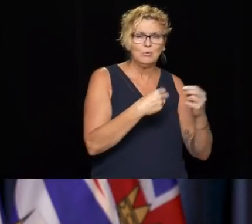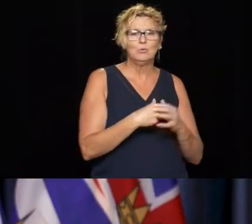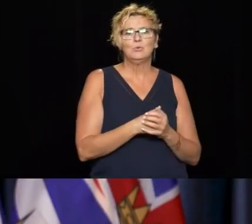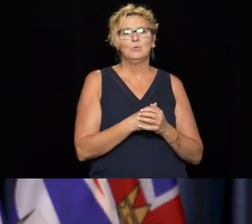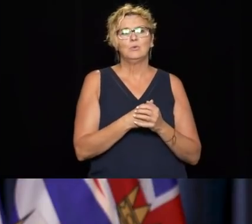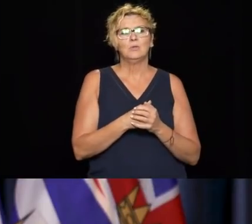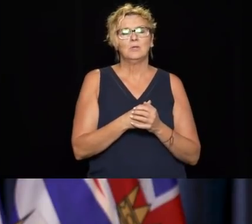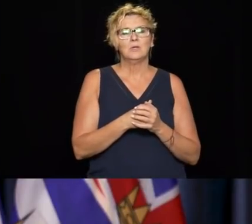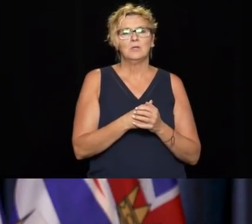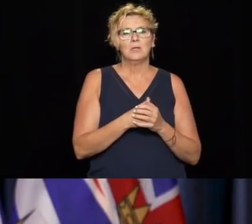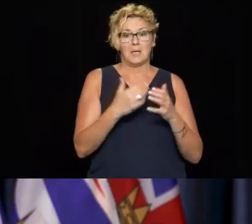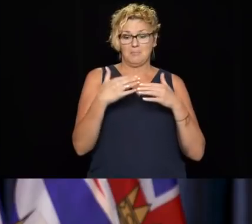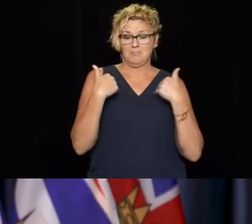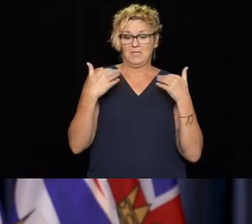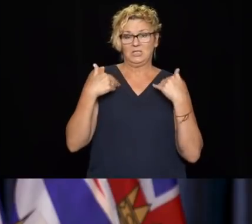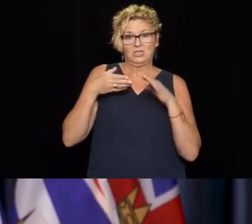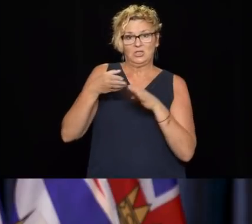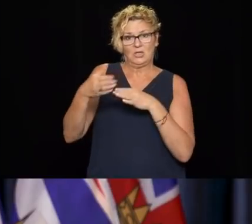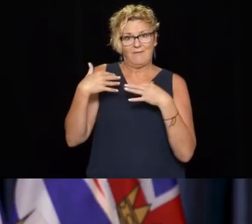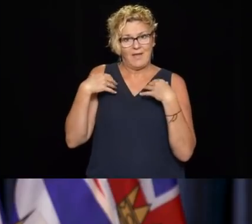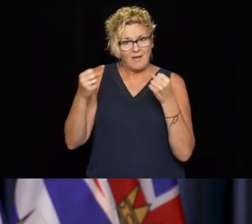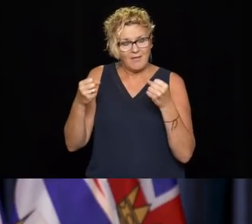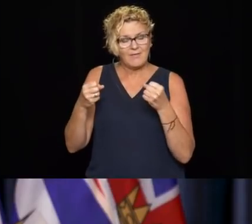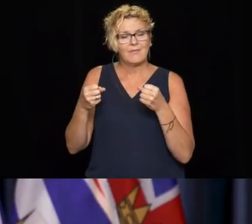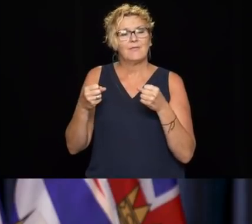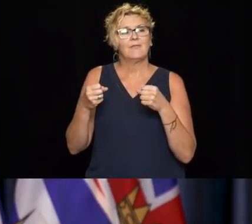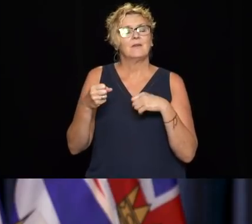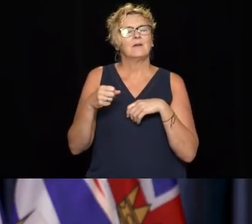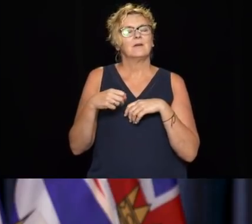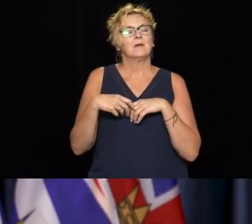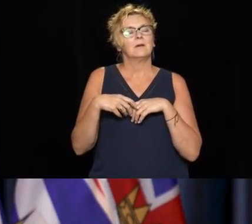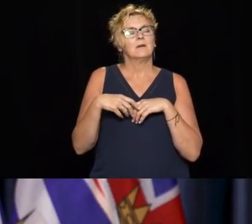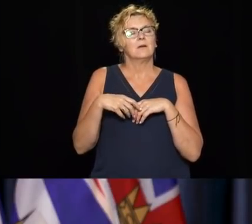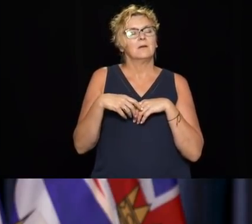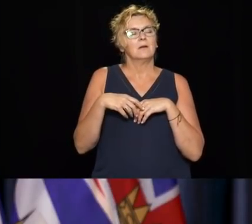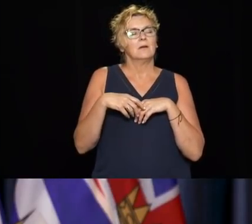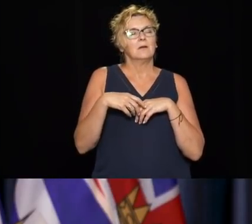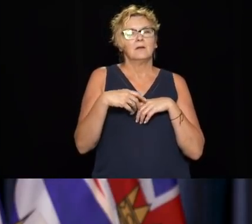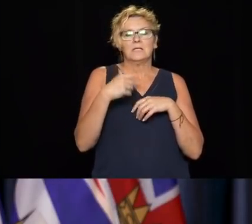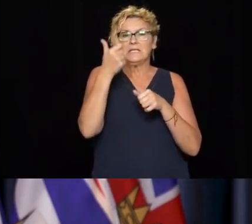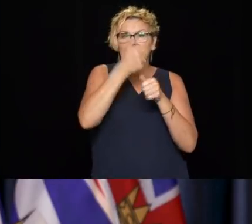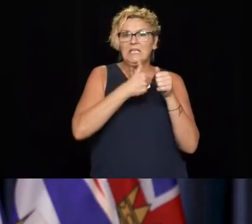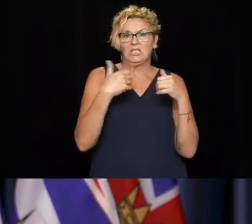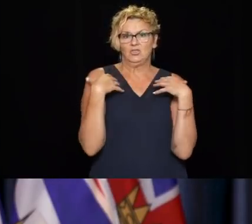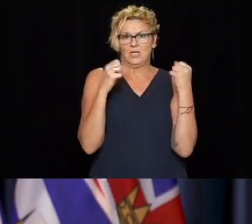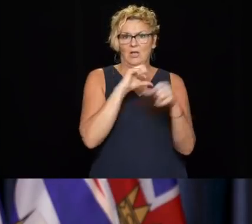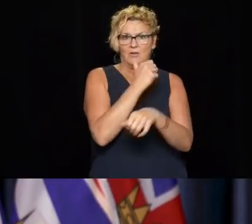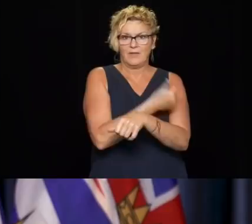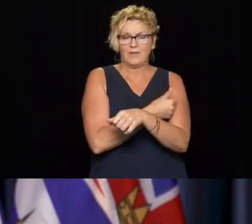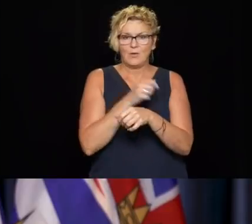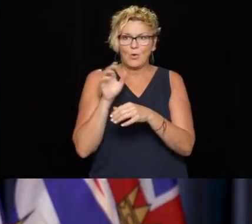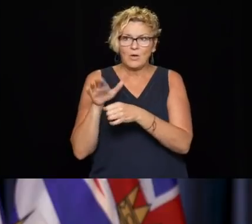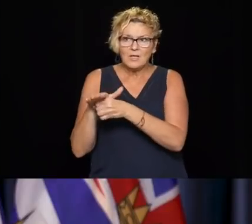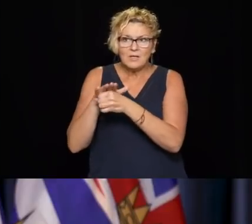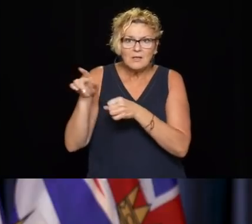issues that are in front of brisk Libyans today that is why I am very proud along with Minister Dix with the extraordinary work that